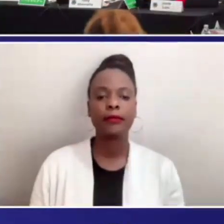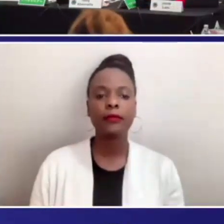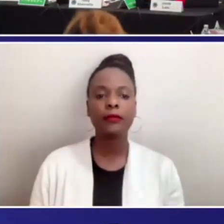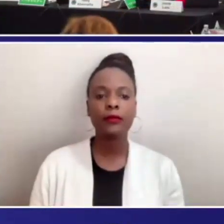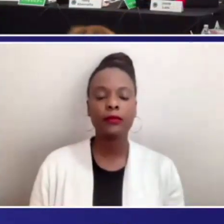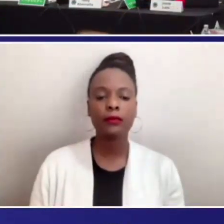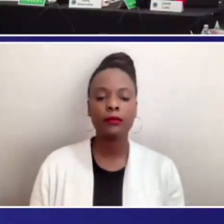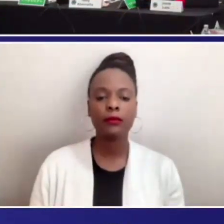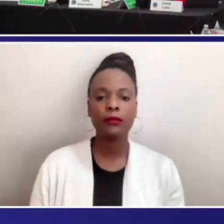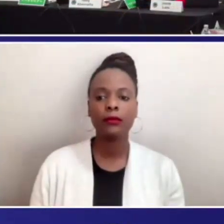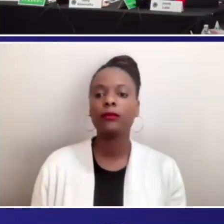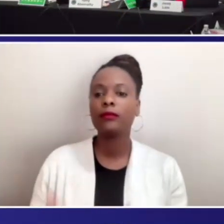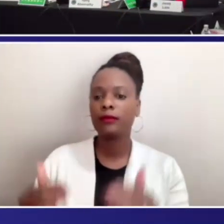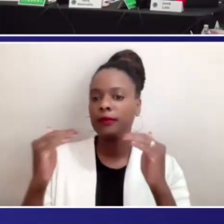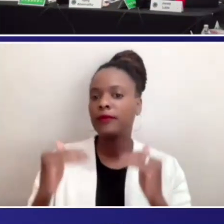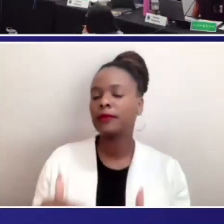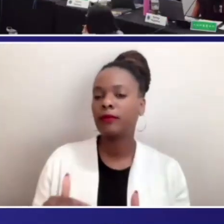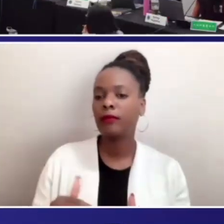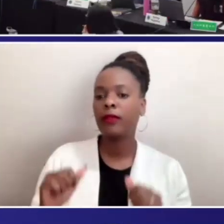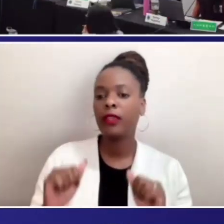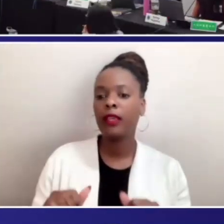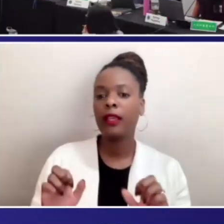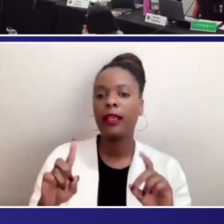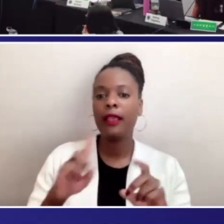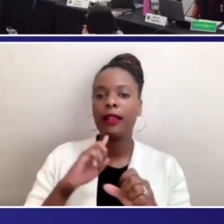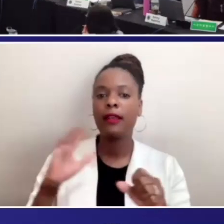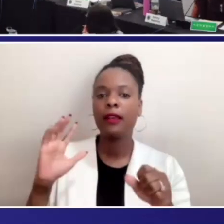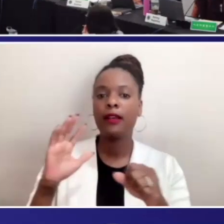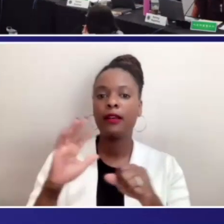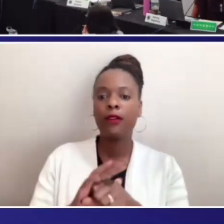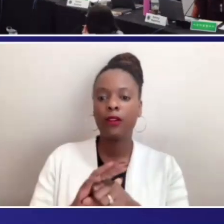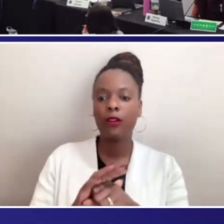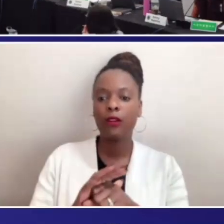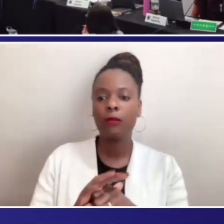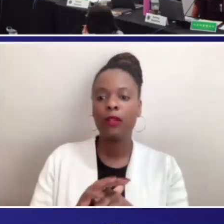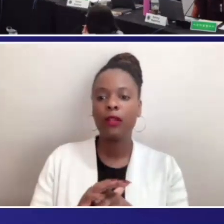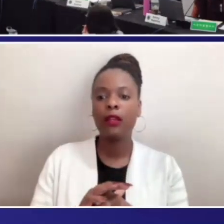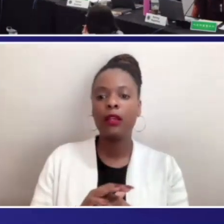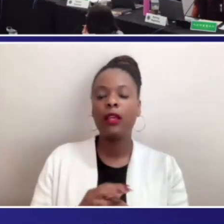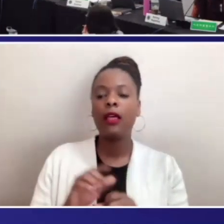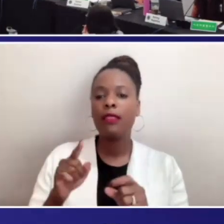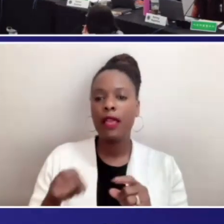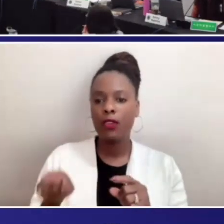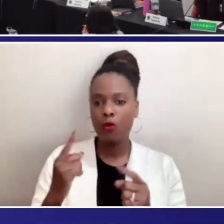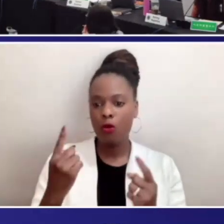Okay. Next question. Can the Department confirm that you consider received a Direct Loan to mean had